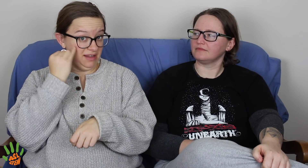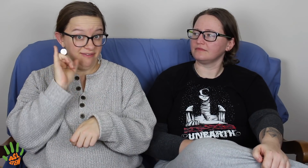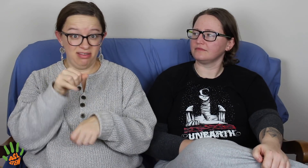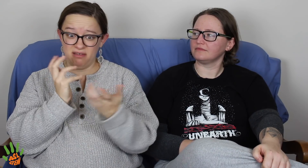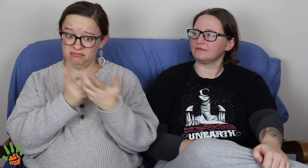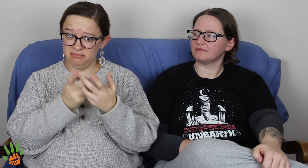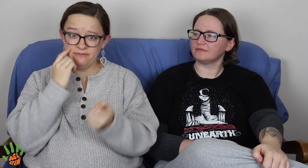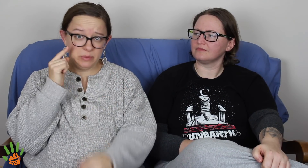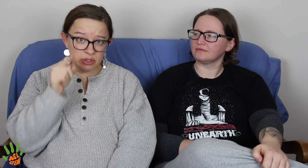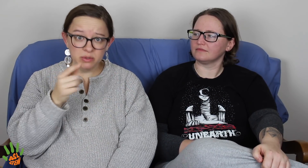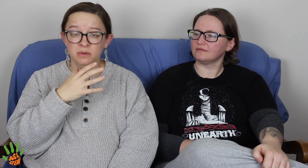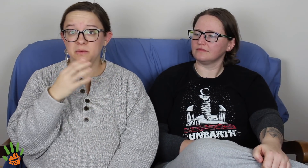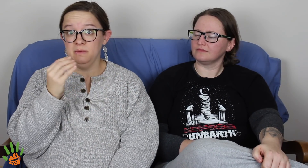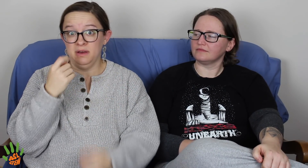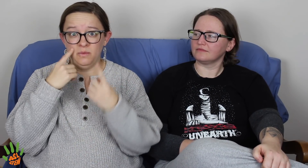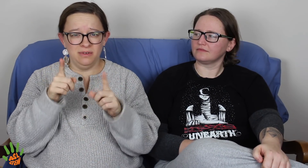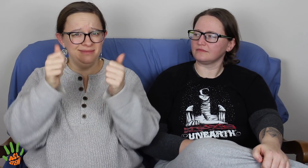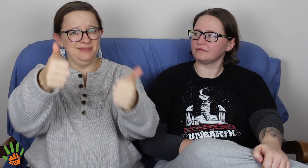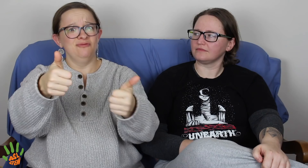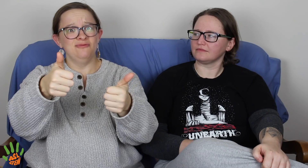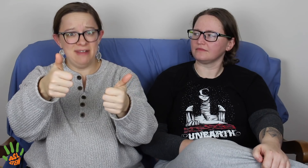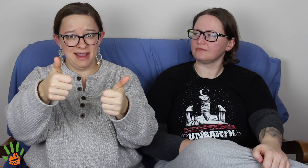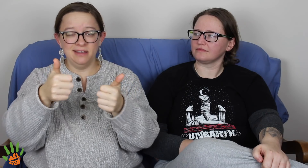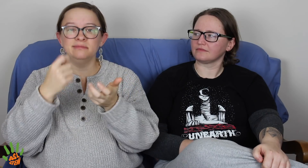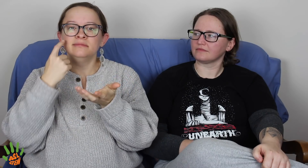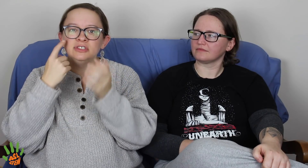Of course not! If that is a good fit for you and it works, great!